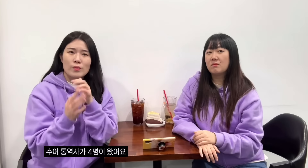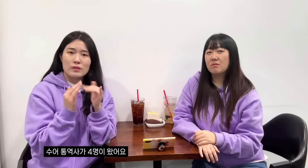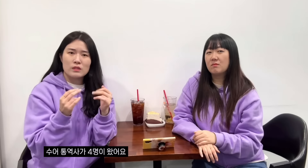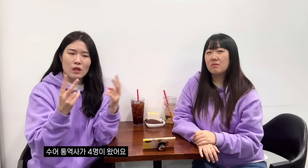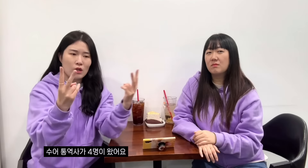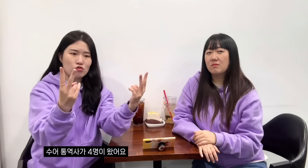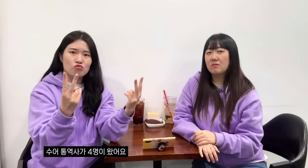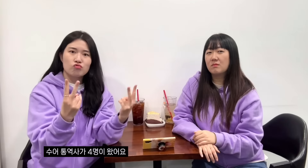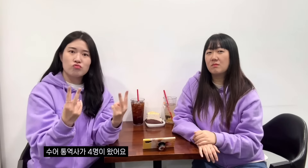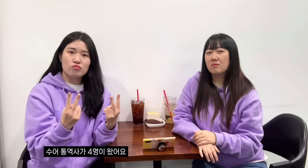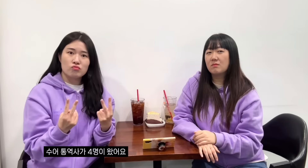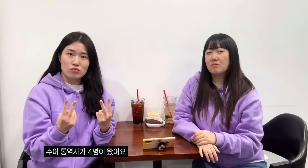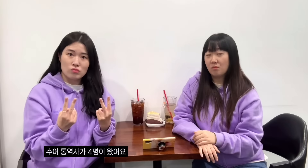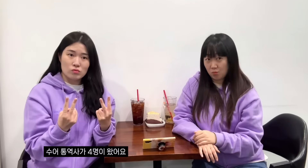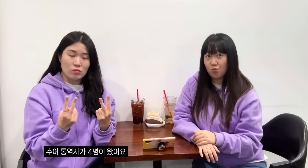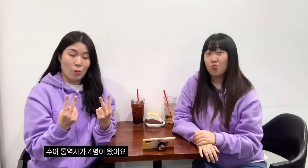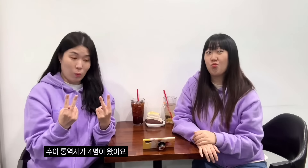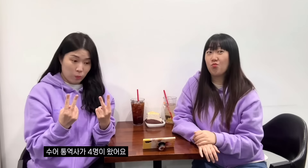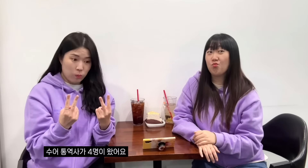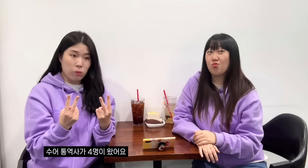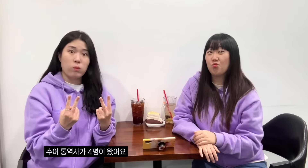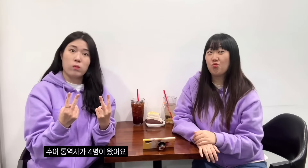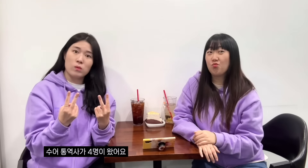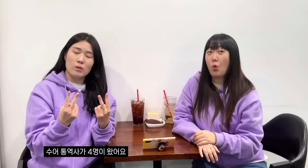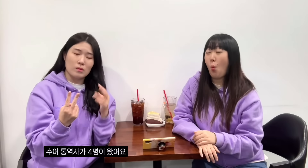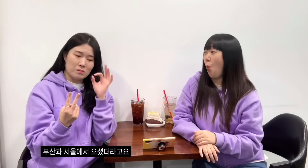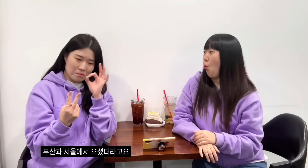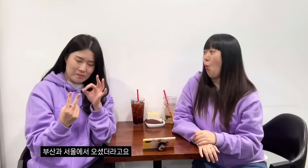4 sign language interpreters came.